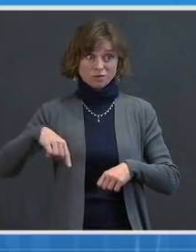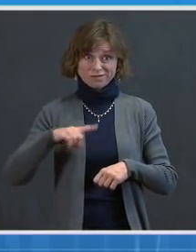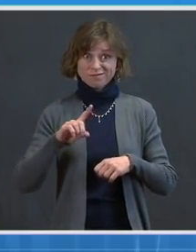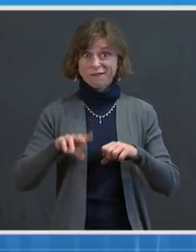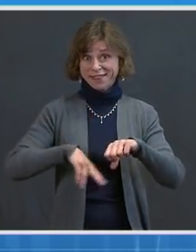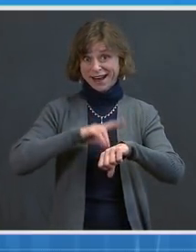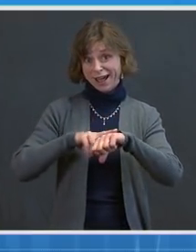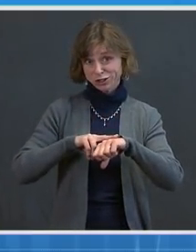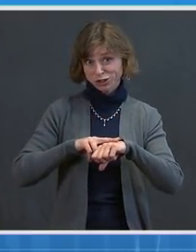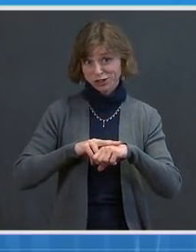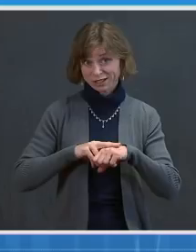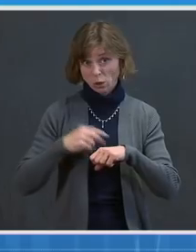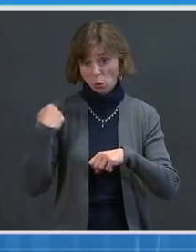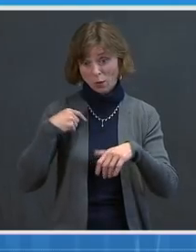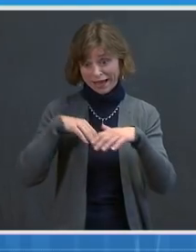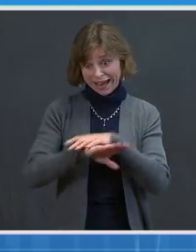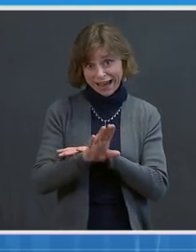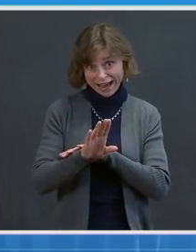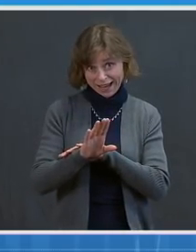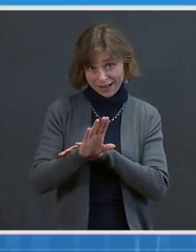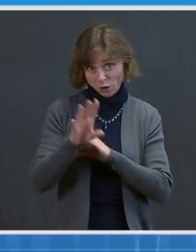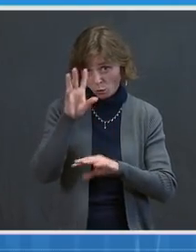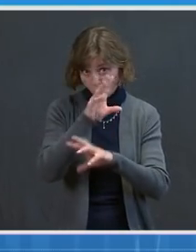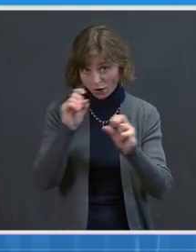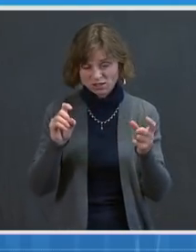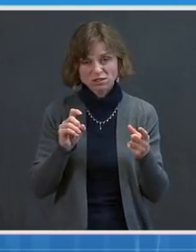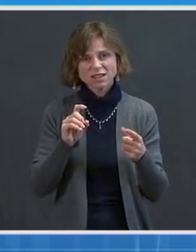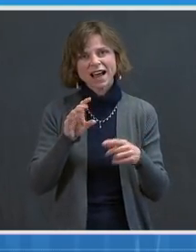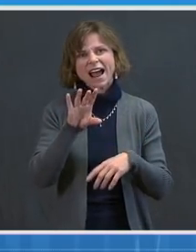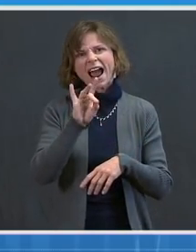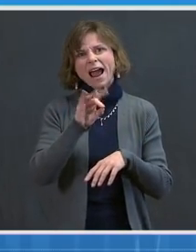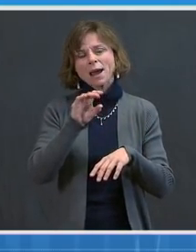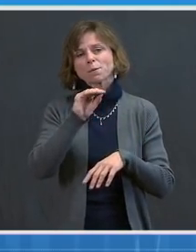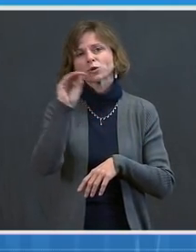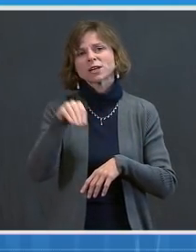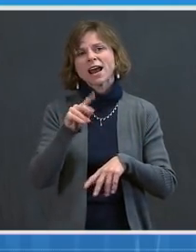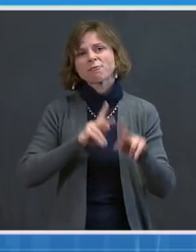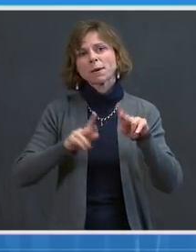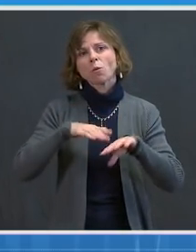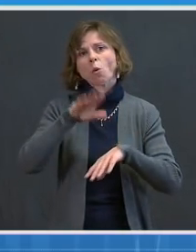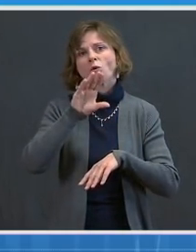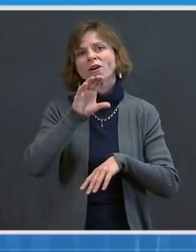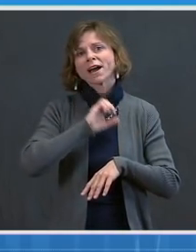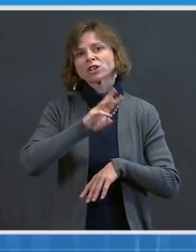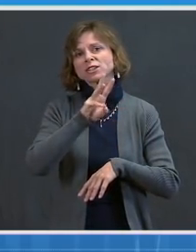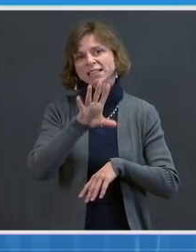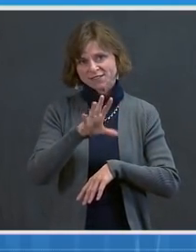8 percent of people over 65 were vaccinated. Today, 60 percent are vaccinated.